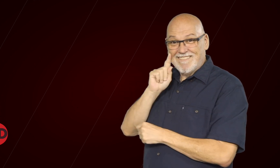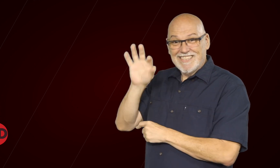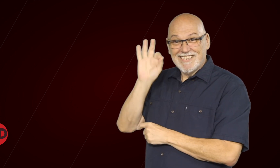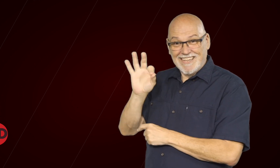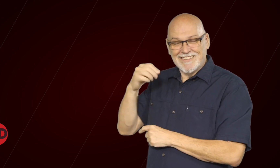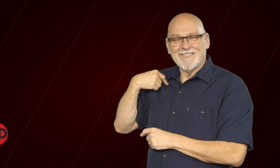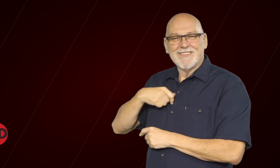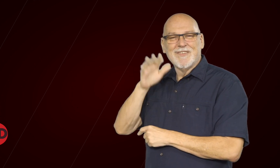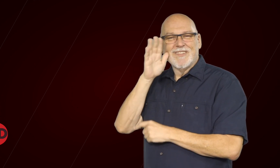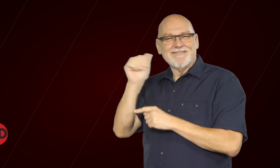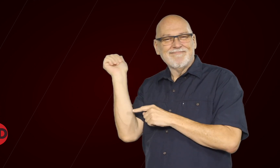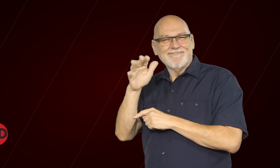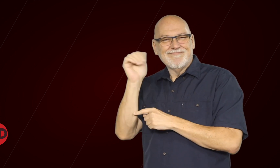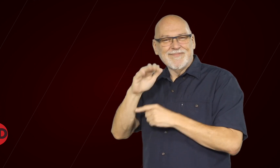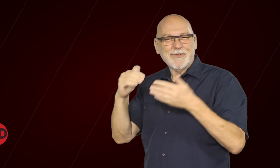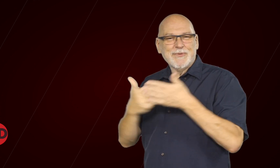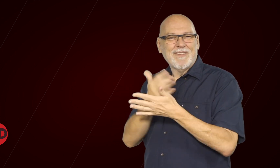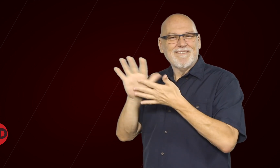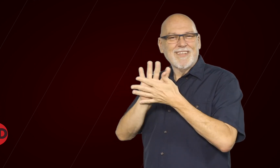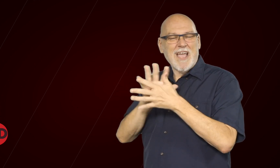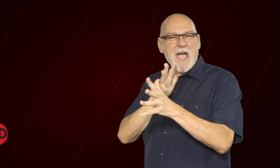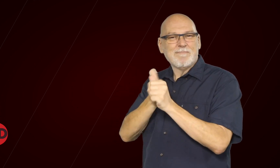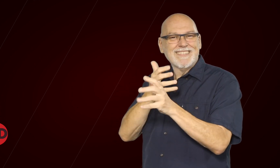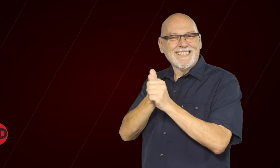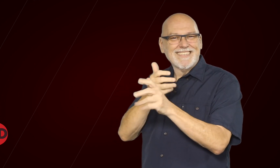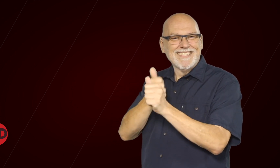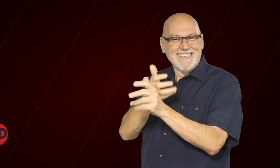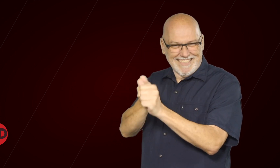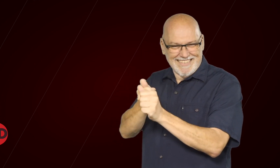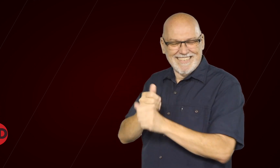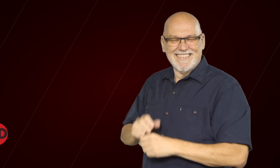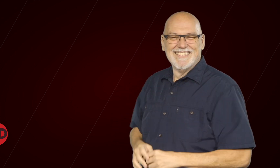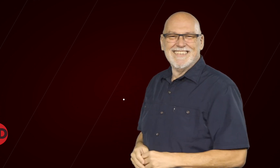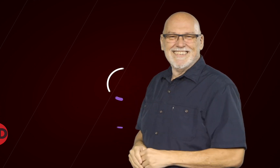DeafDots to get new video updates!